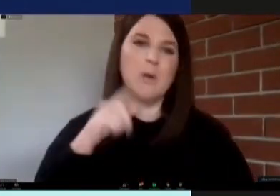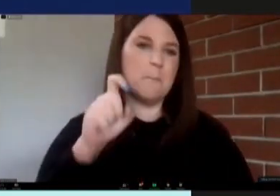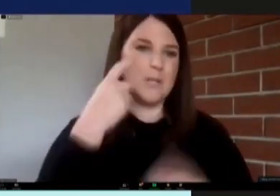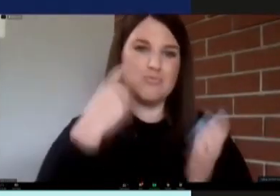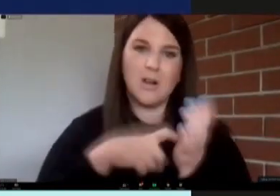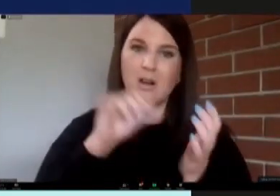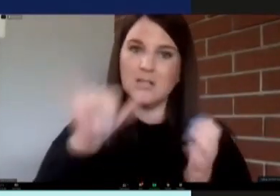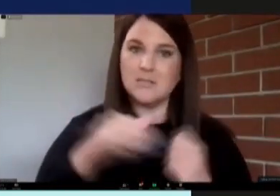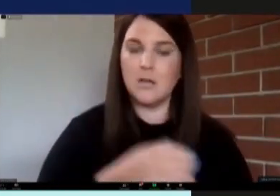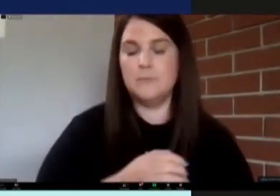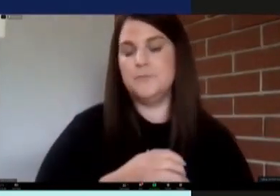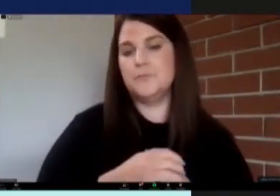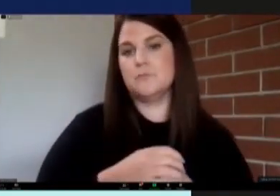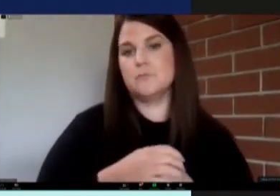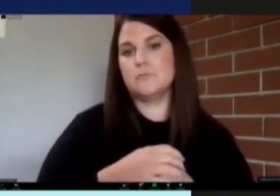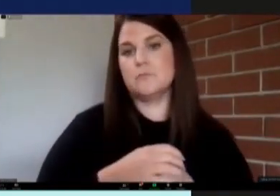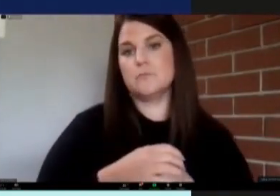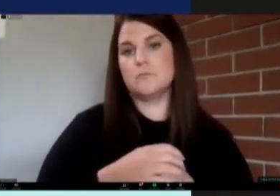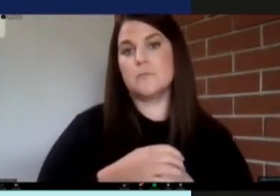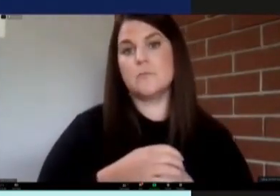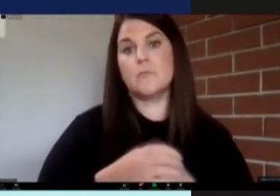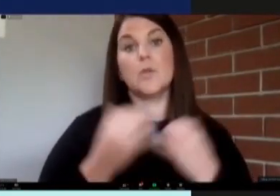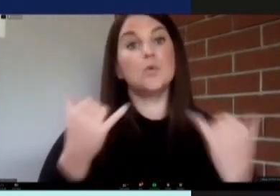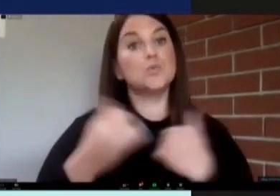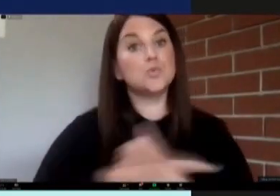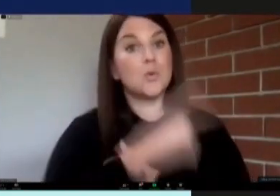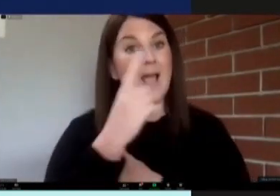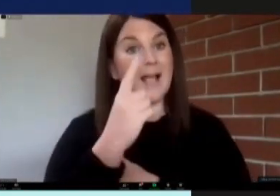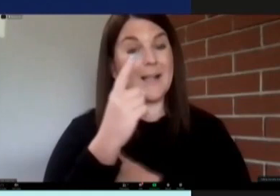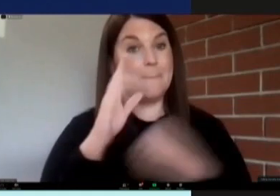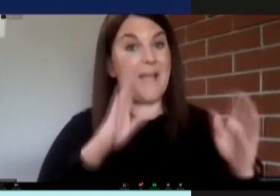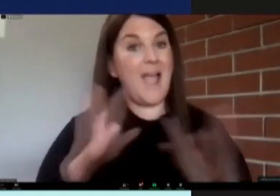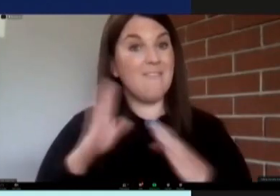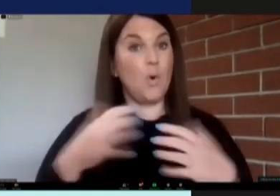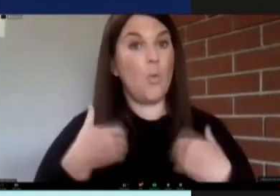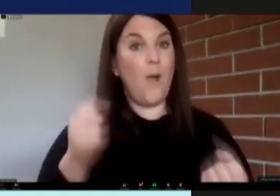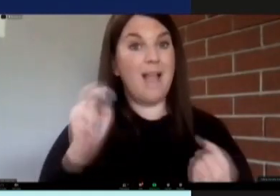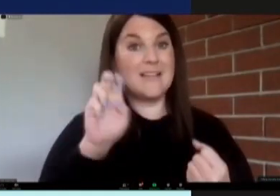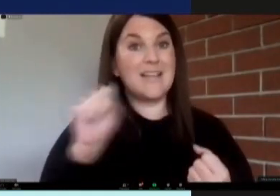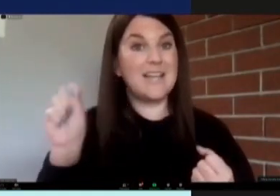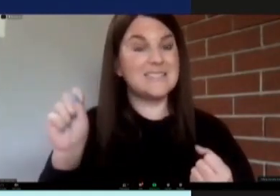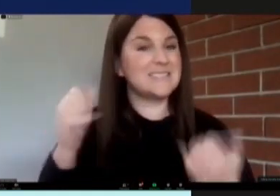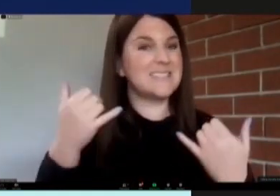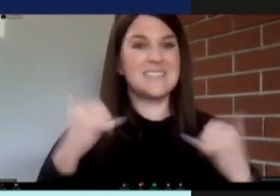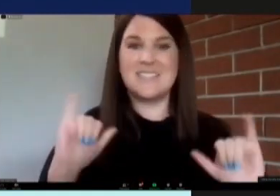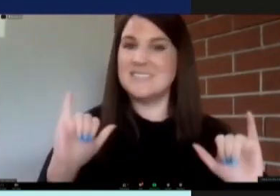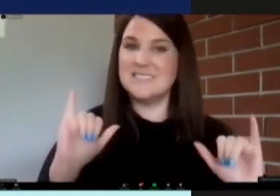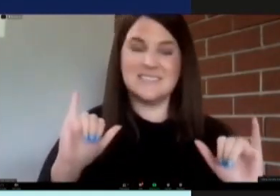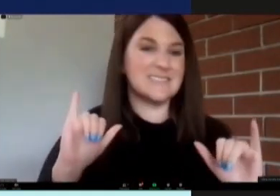to today where the reality is that behavioral wellness is still elusive for far too many.